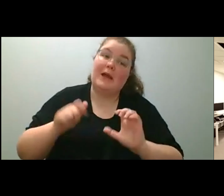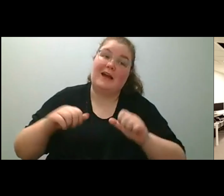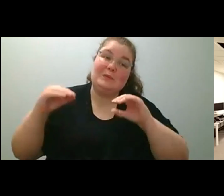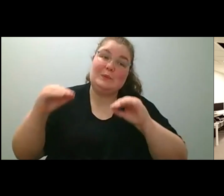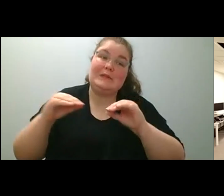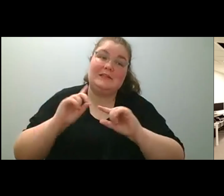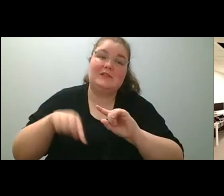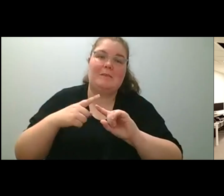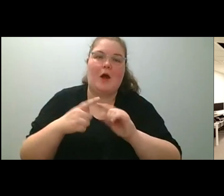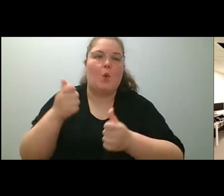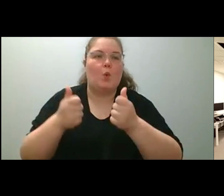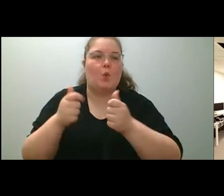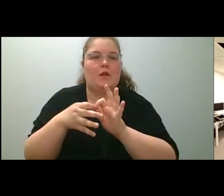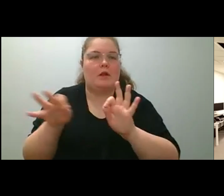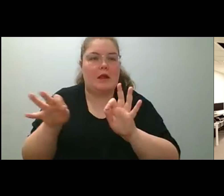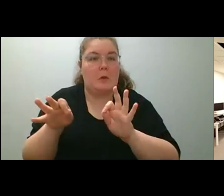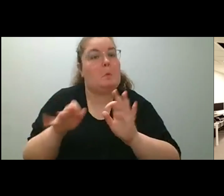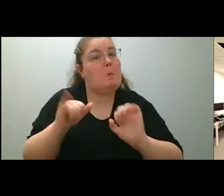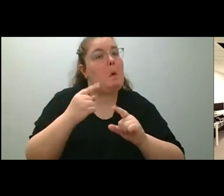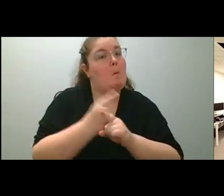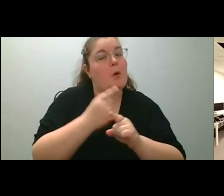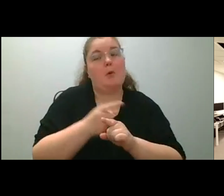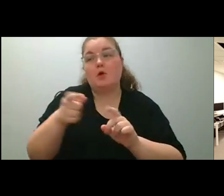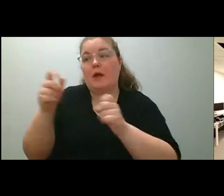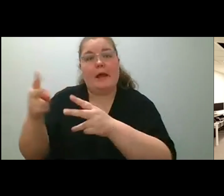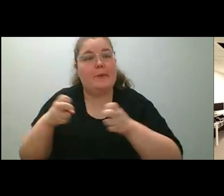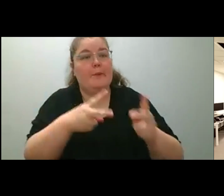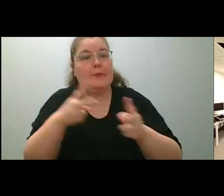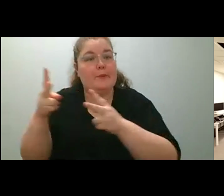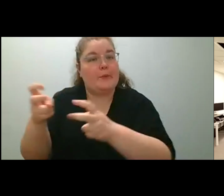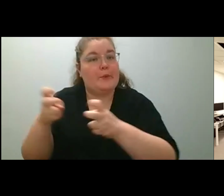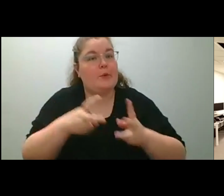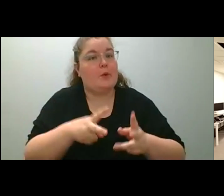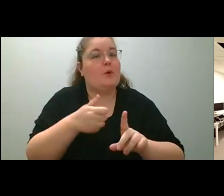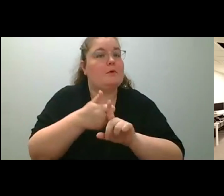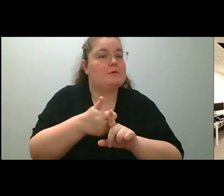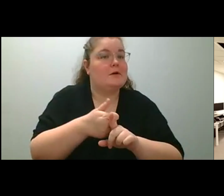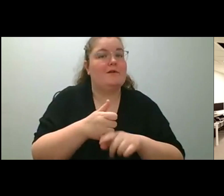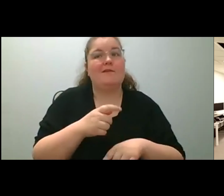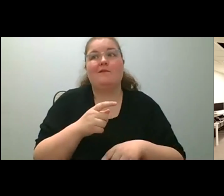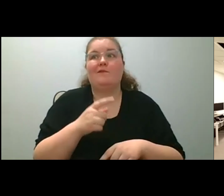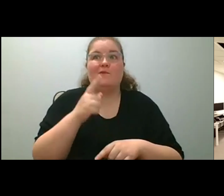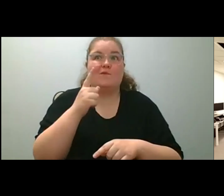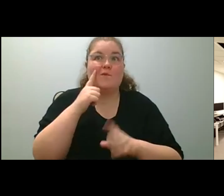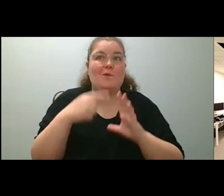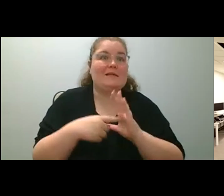which languages that may be appropriate for like Spanish. Whereas maybe it's not appropriate for Burmese and why.